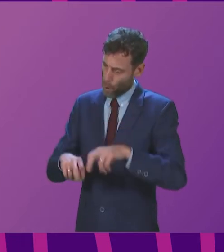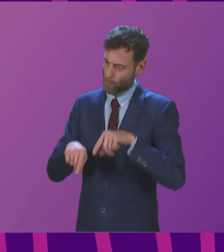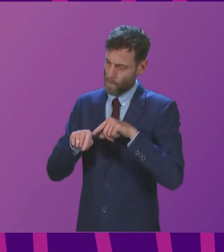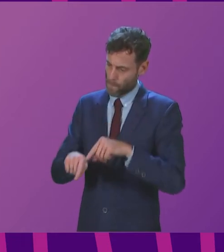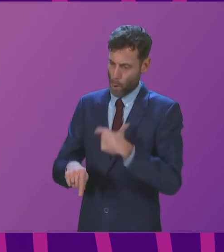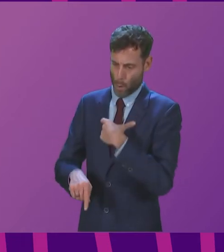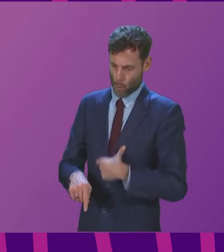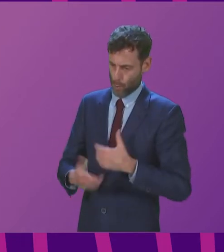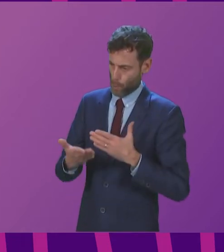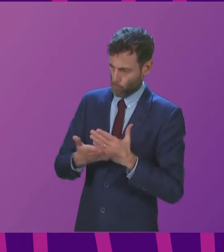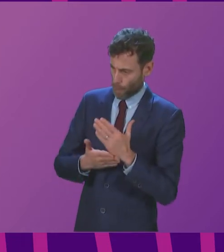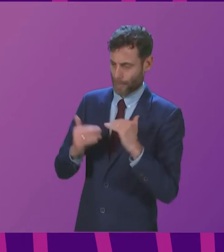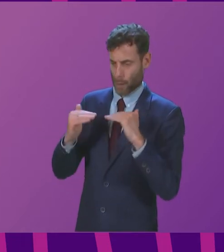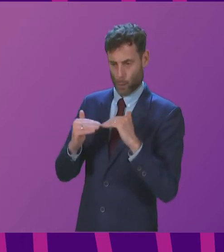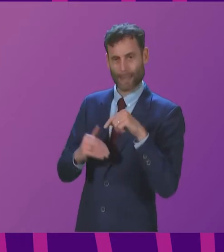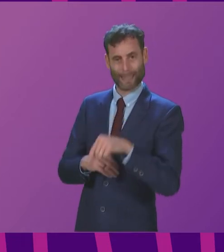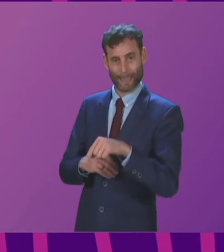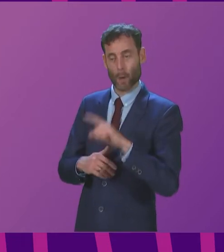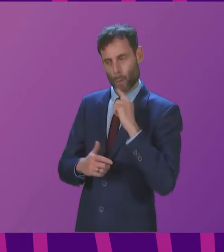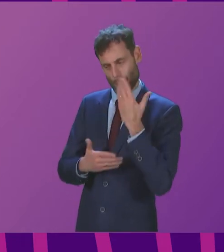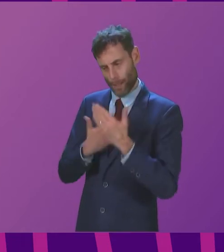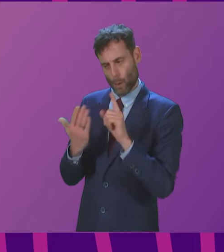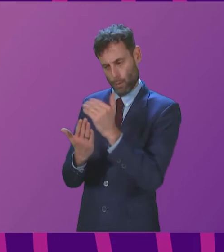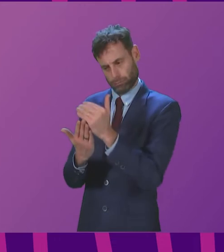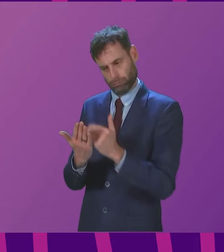given a commitment to having it established by the end of the current calendar year.